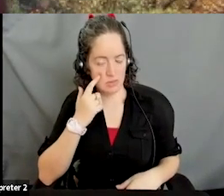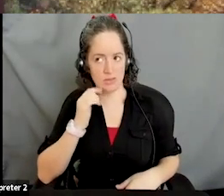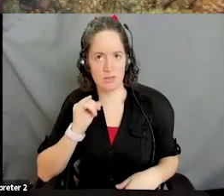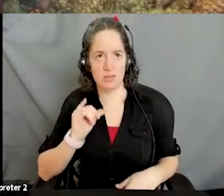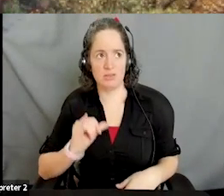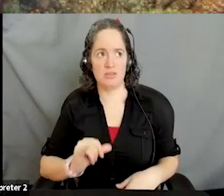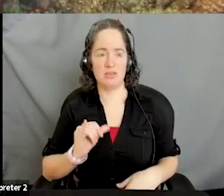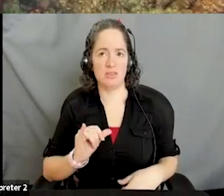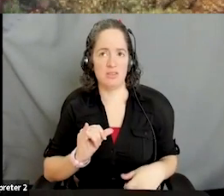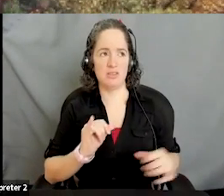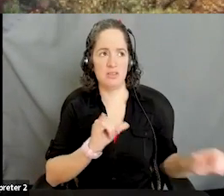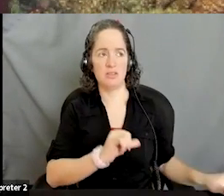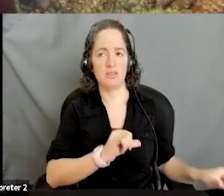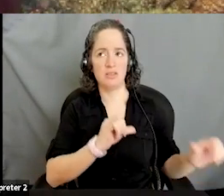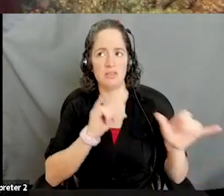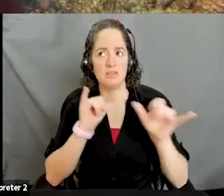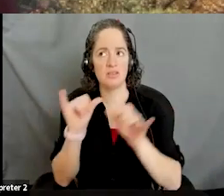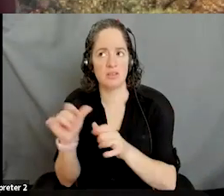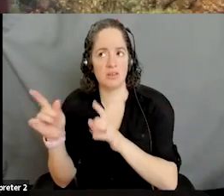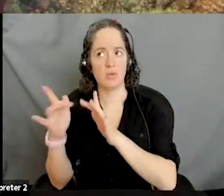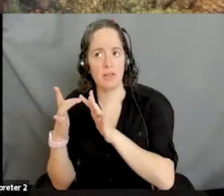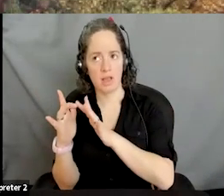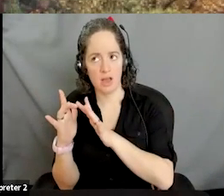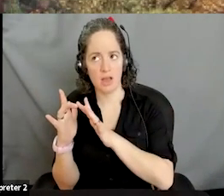The accommodations that my son needs to fully participate